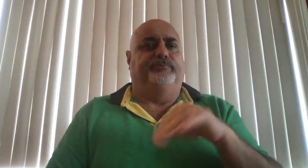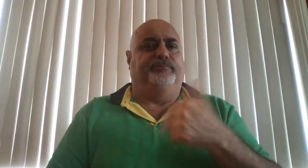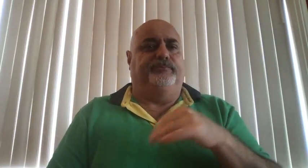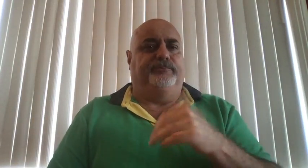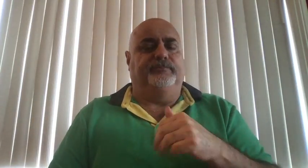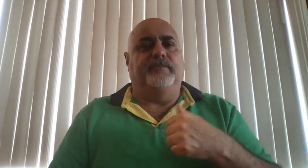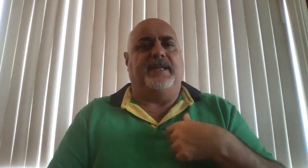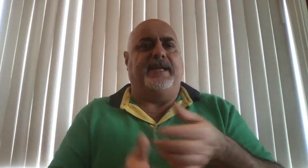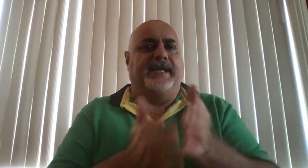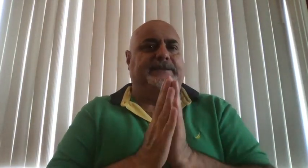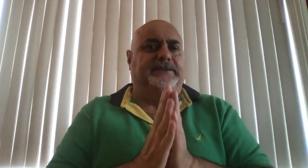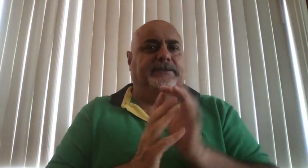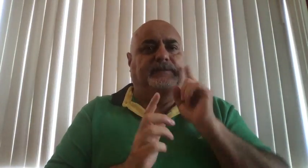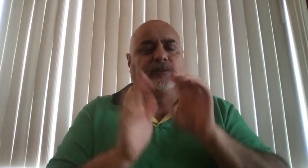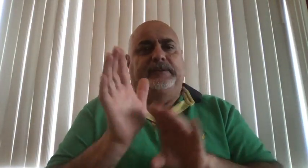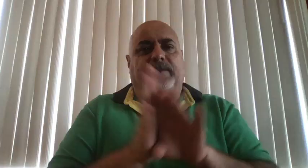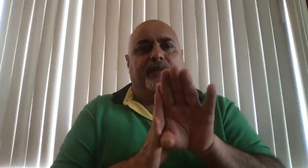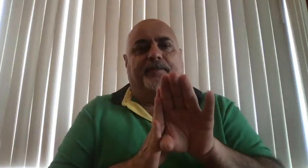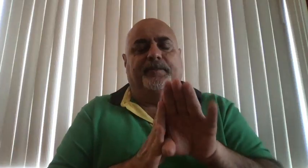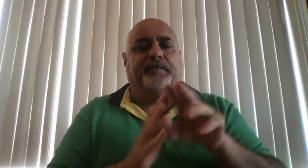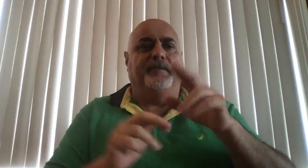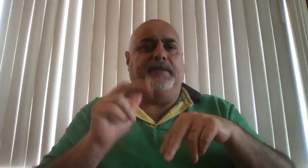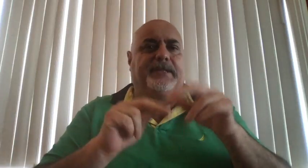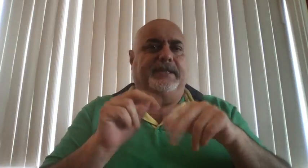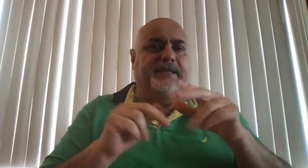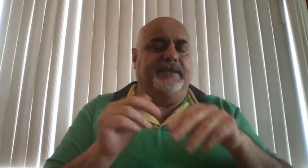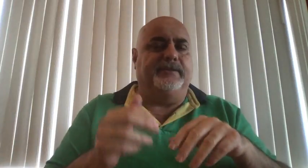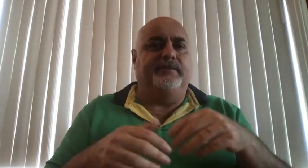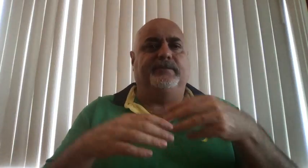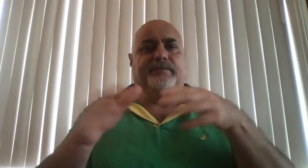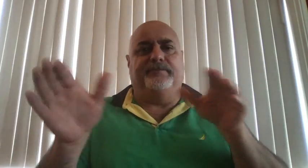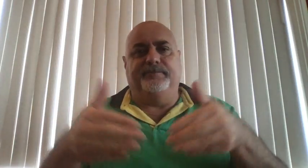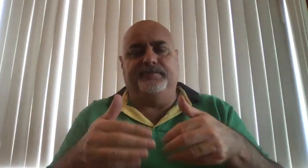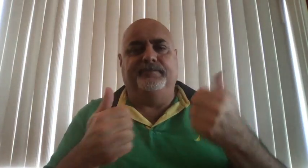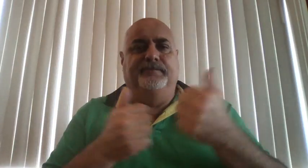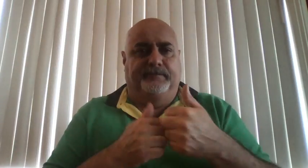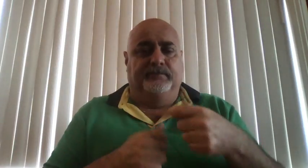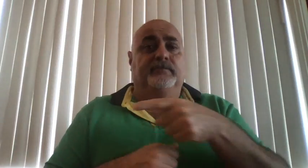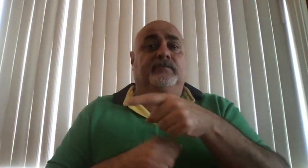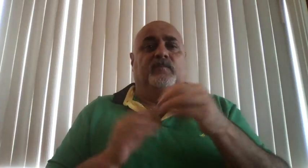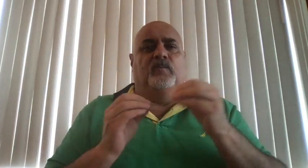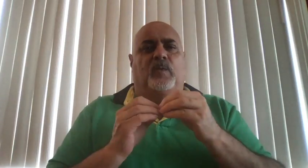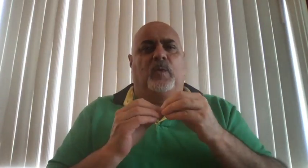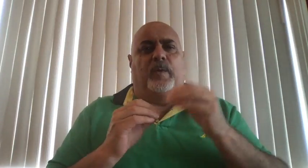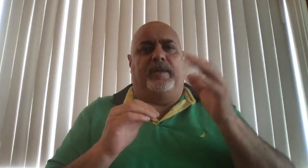Based on the fact that I asked them to develop and build a game